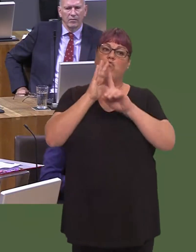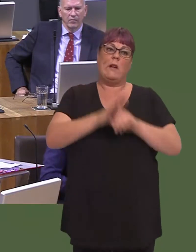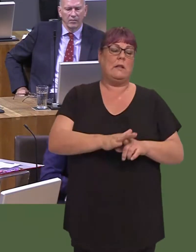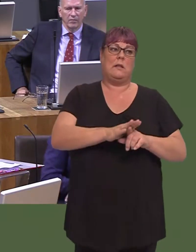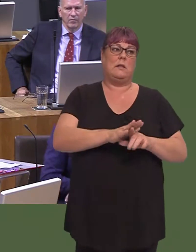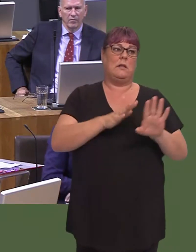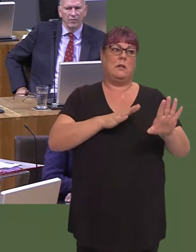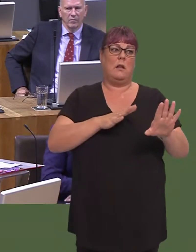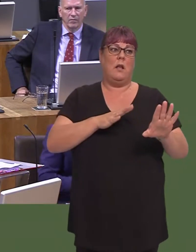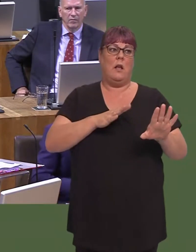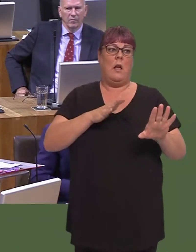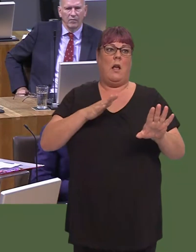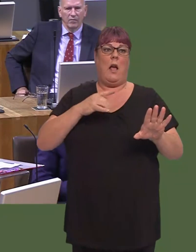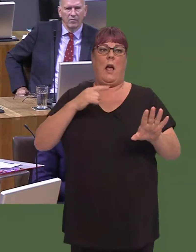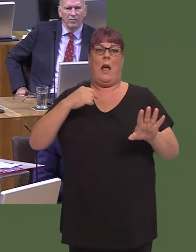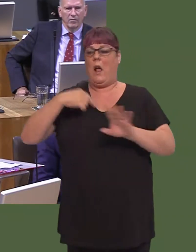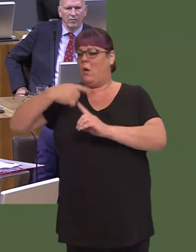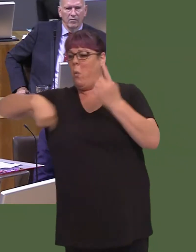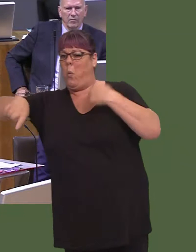and who wanted to take us out of the European Union, which was singularly responsible for